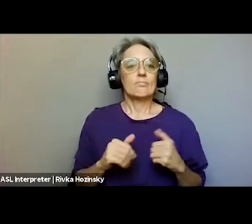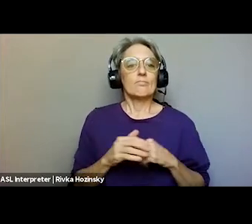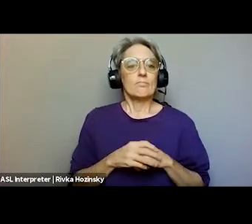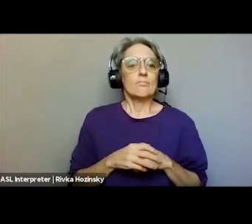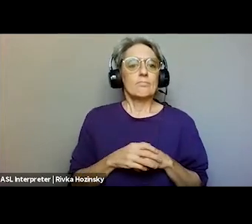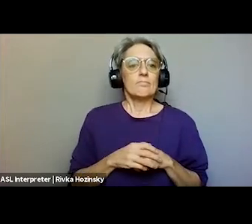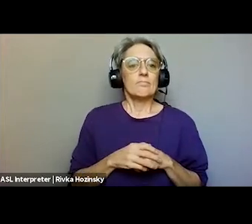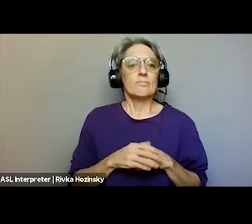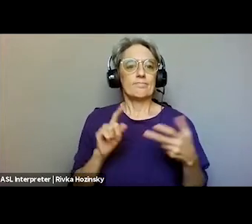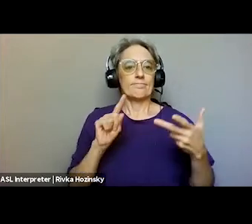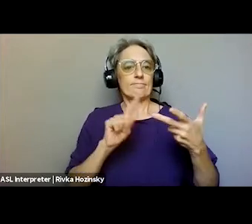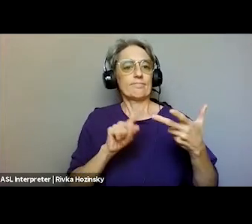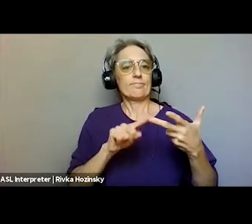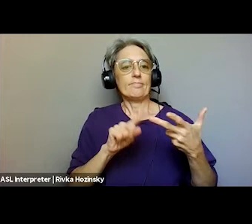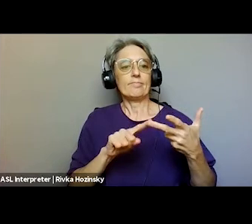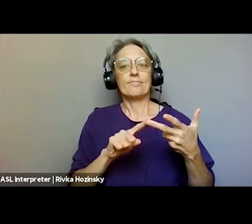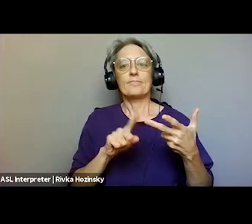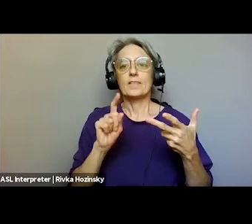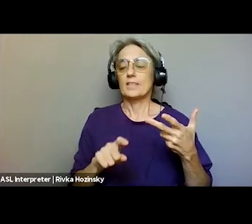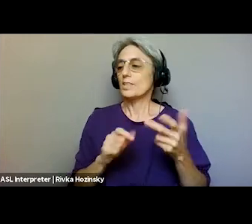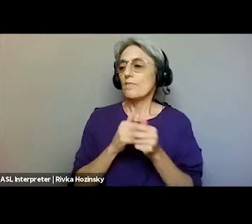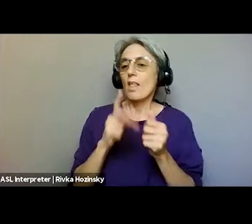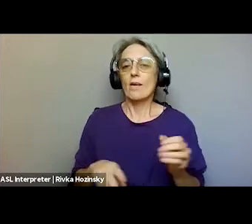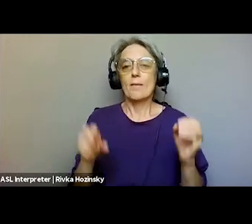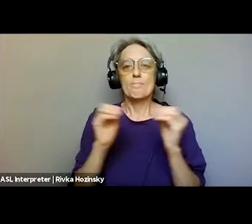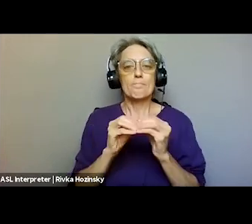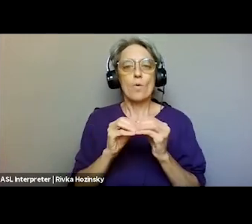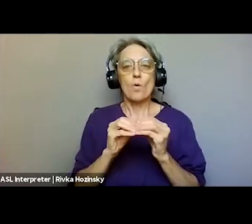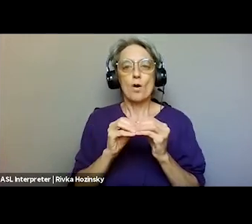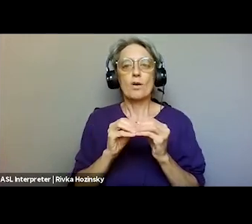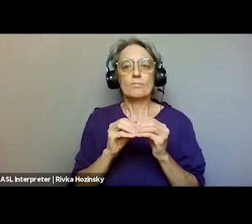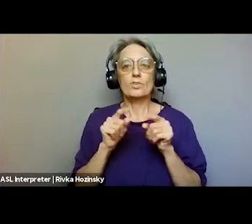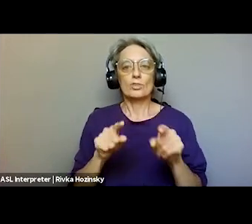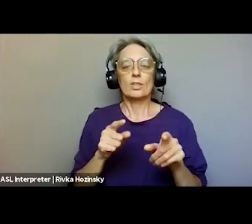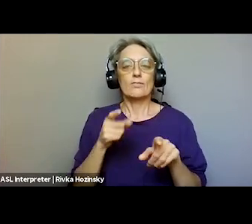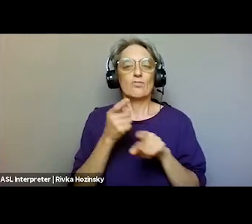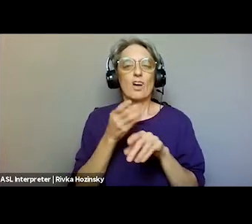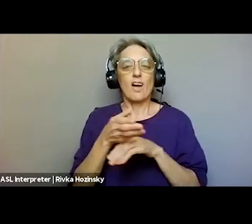need for enhanced follow up early in the post period postpartum period but also ongoing care